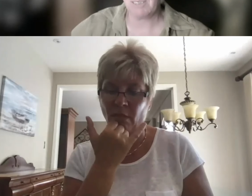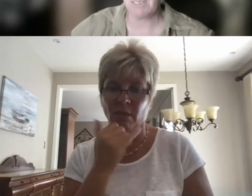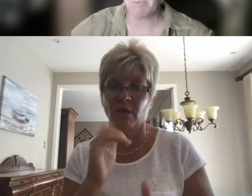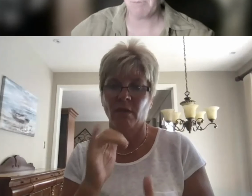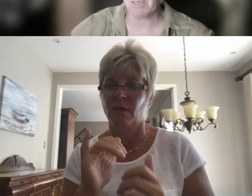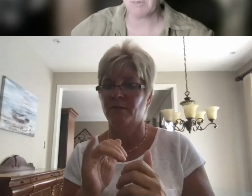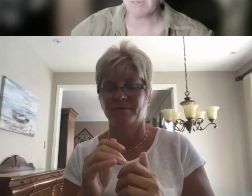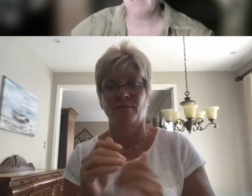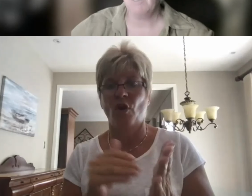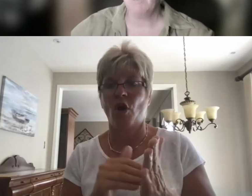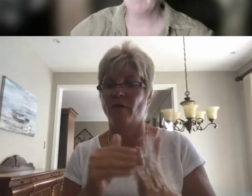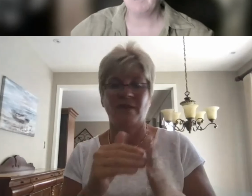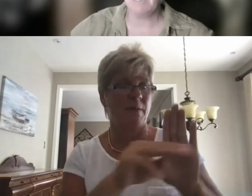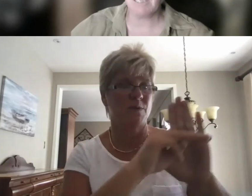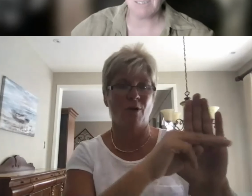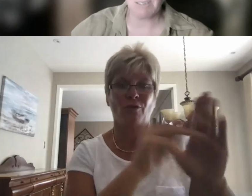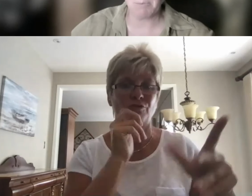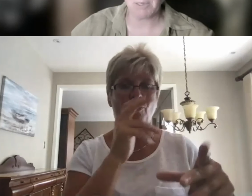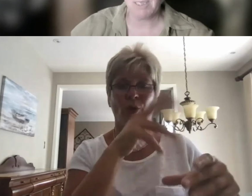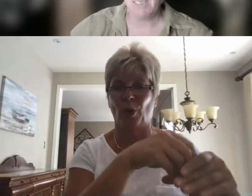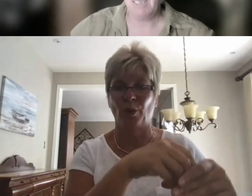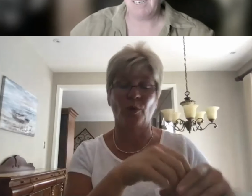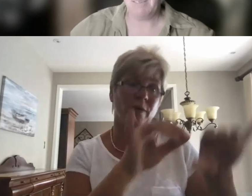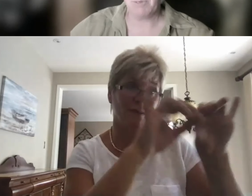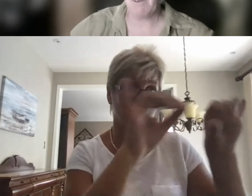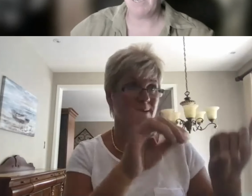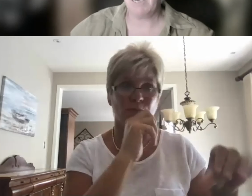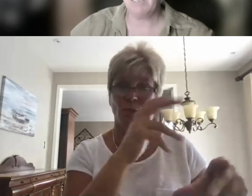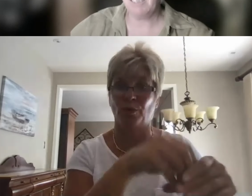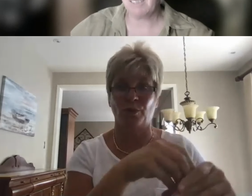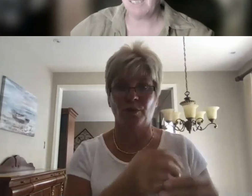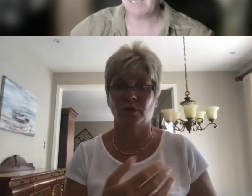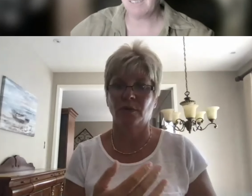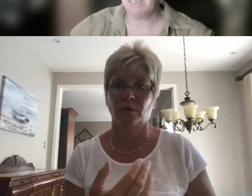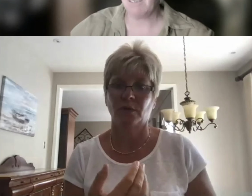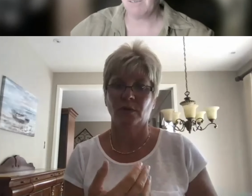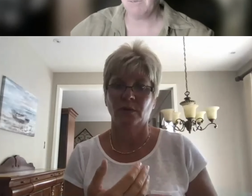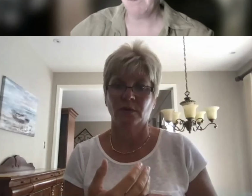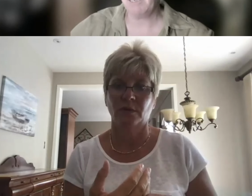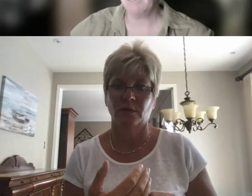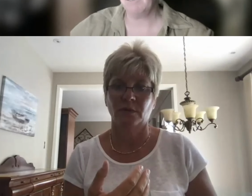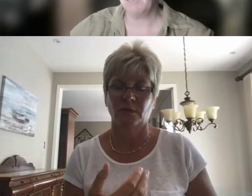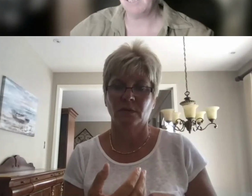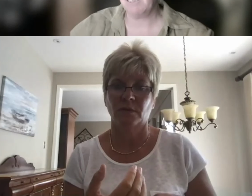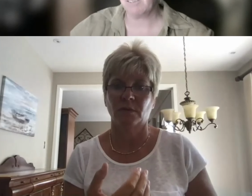in these models or in these systems. I think the only way to do it is to